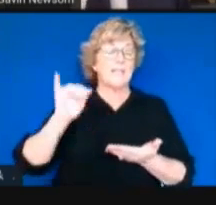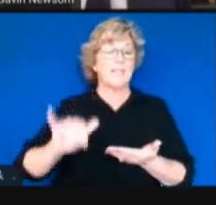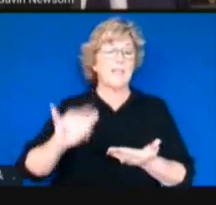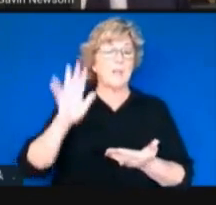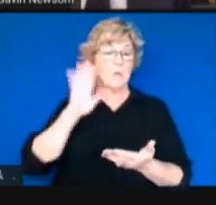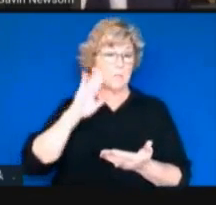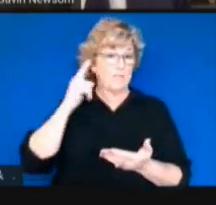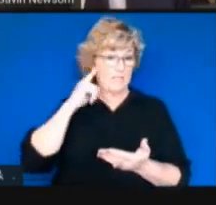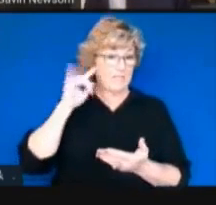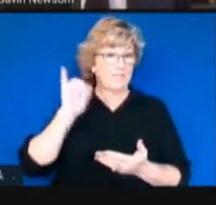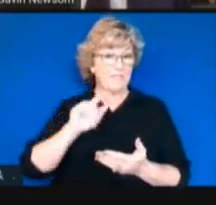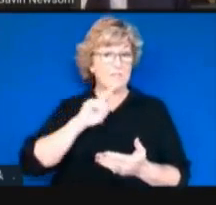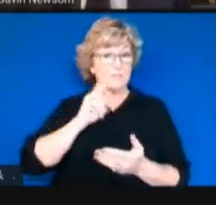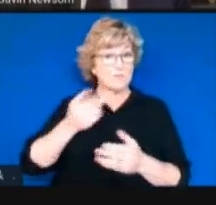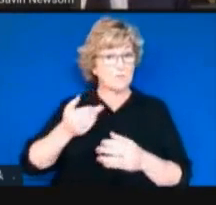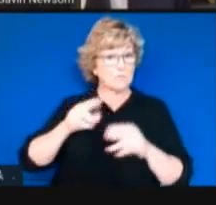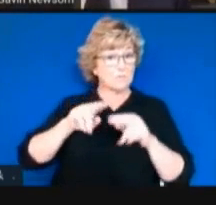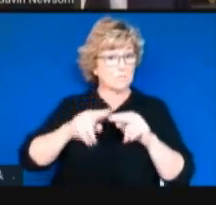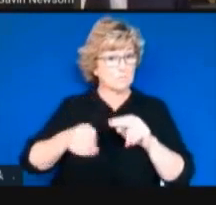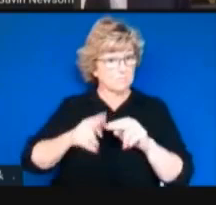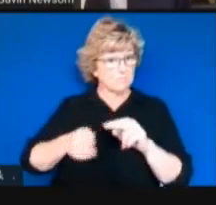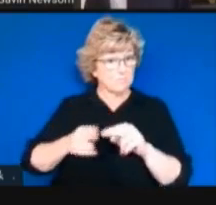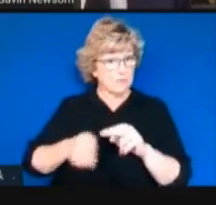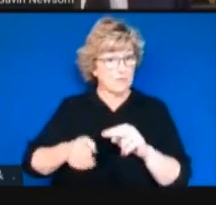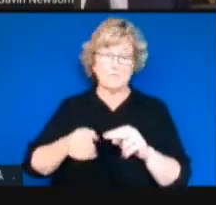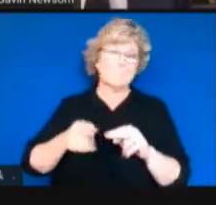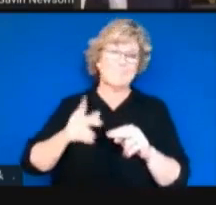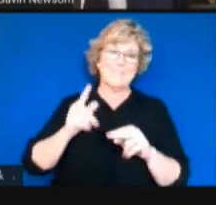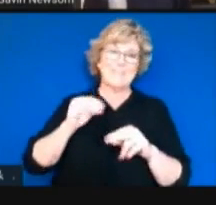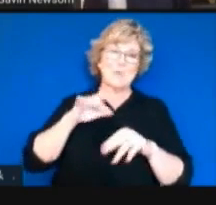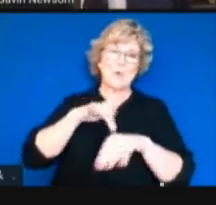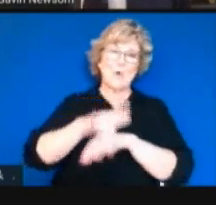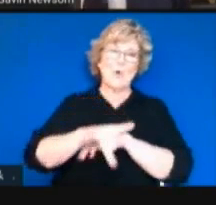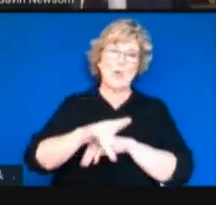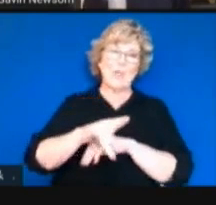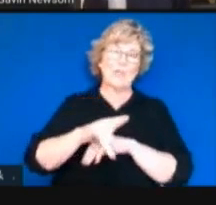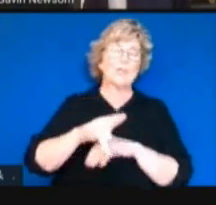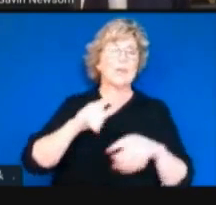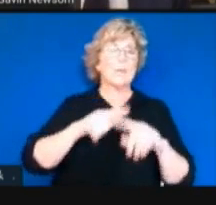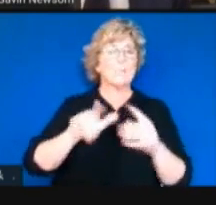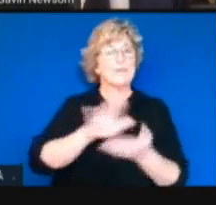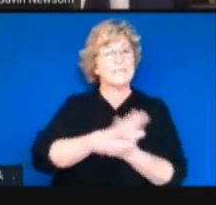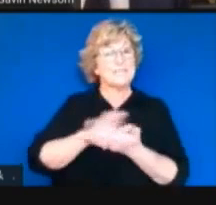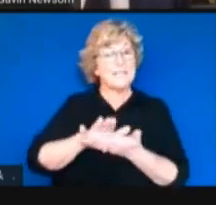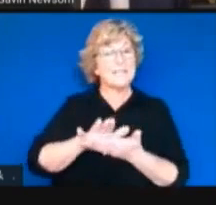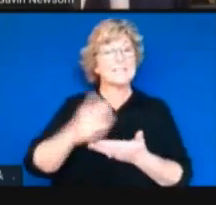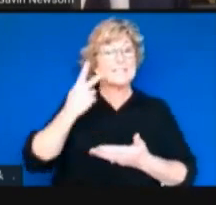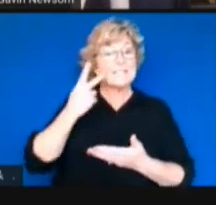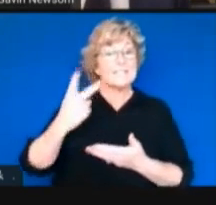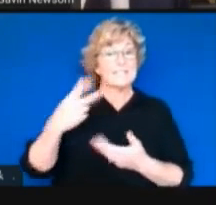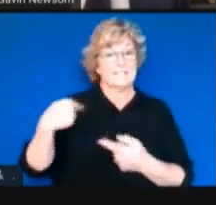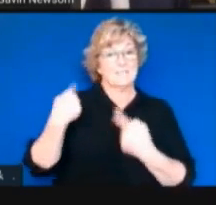AVAILABLE, BUT TO GIVE OUR PROFESSIONAL STATEMENT. TO SEE IF HE THINKS THAT IS INDEED, THE CASE.